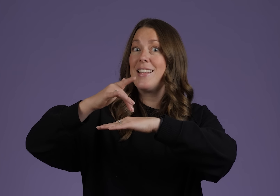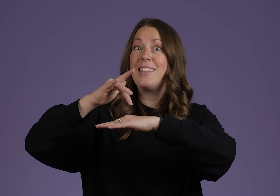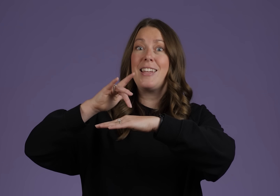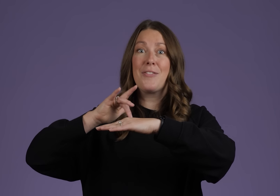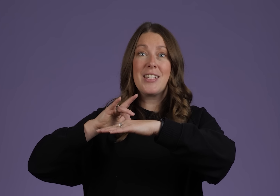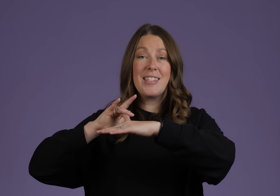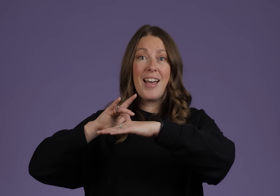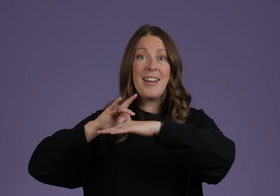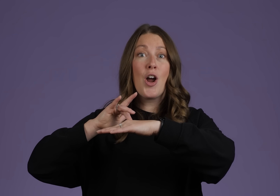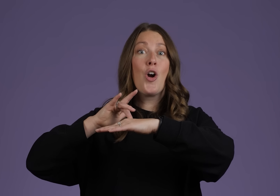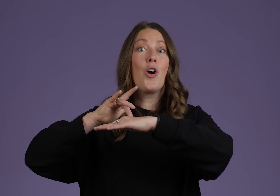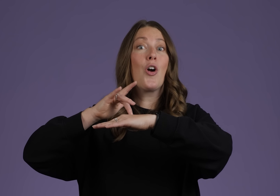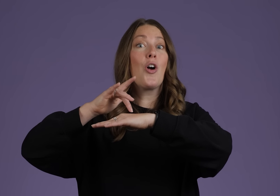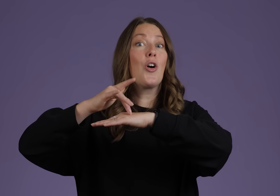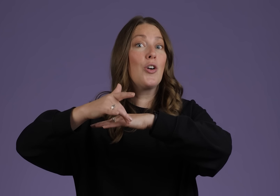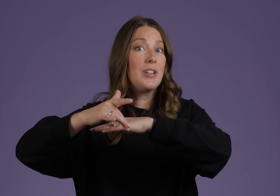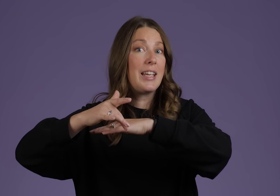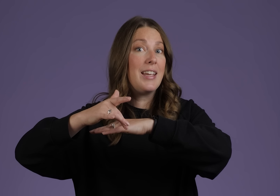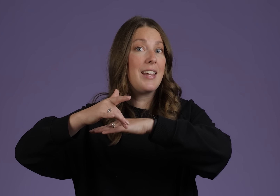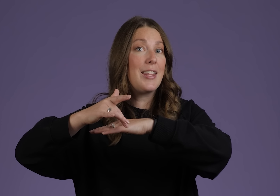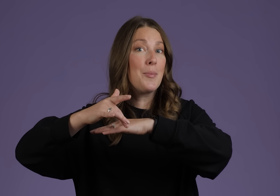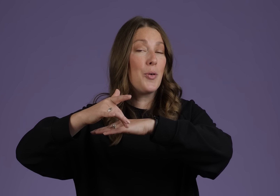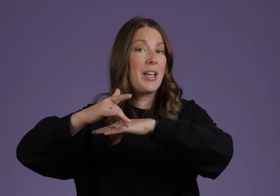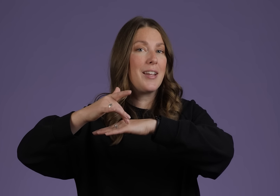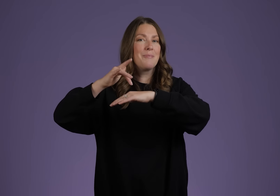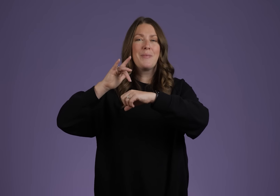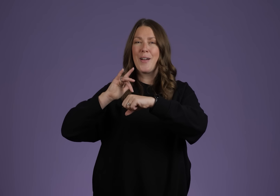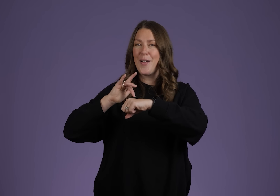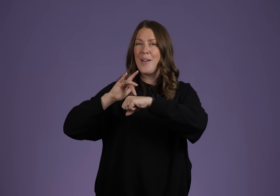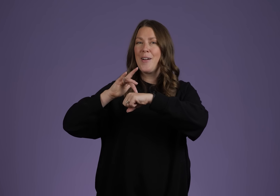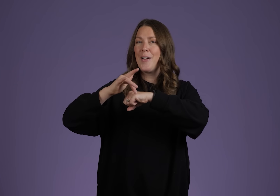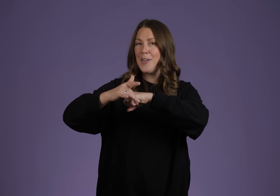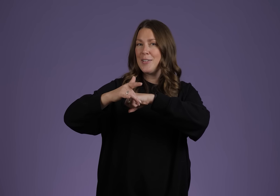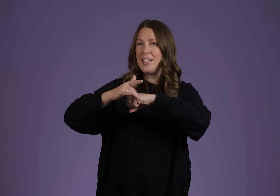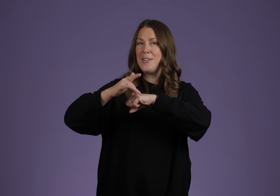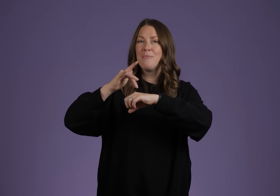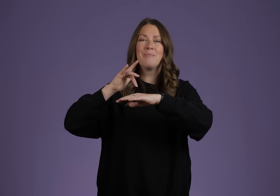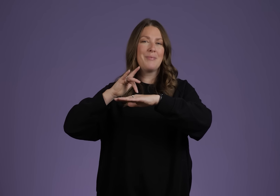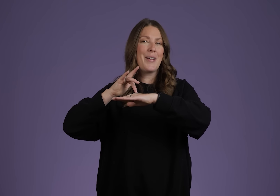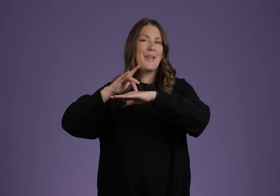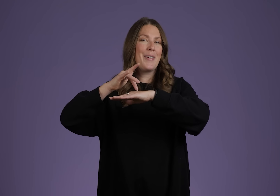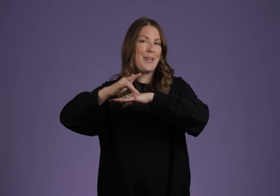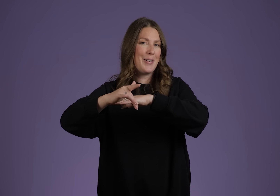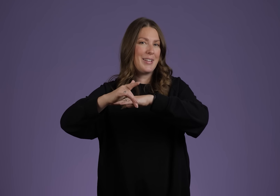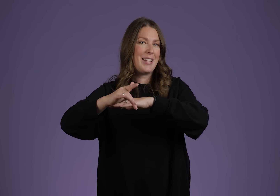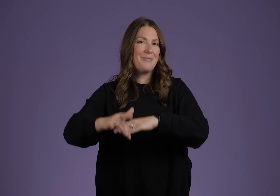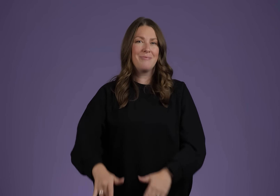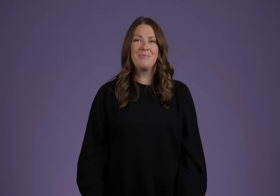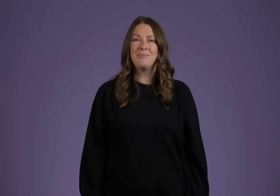Think of the sun early in the morning Early Early